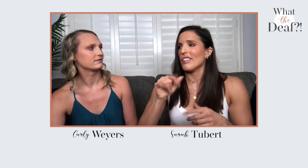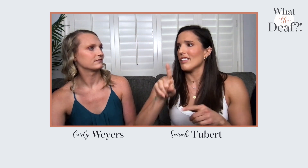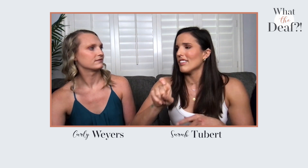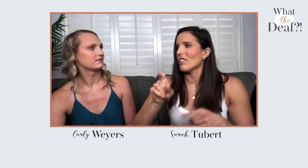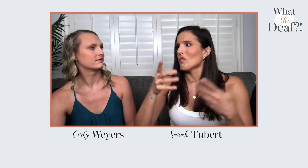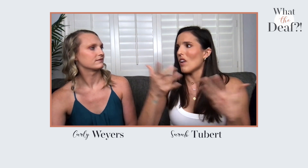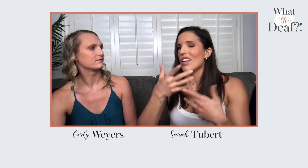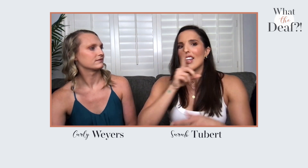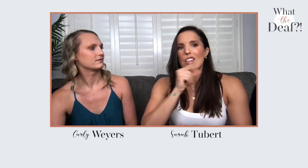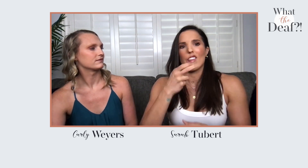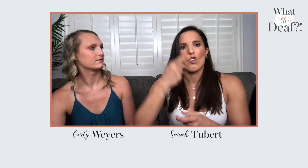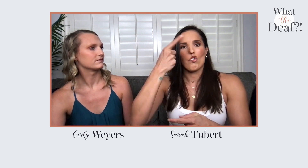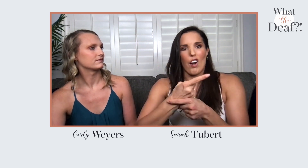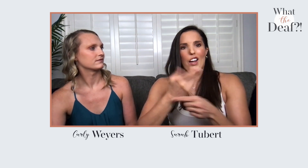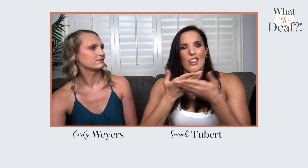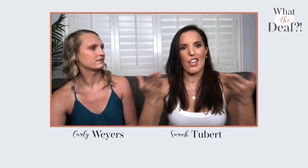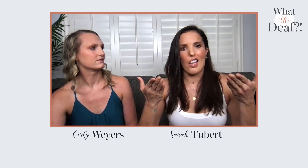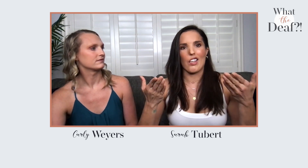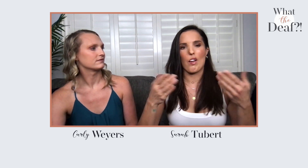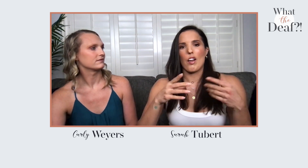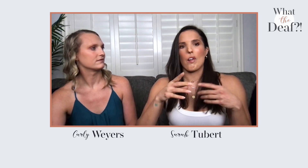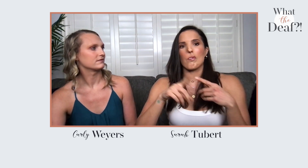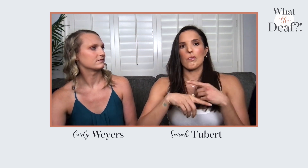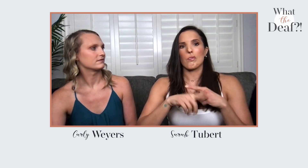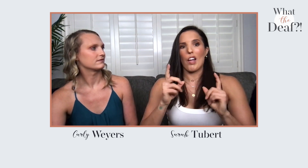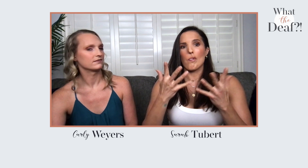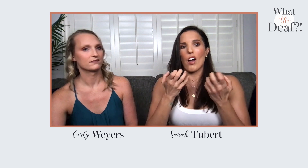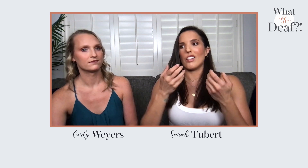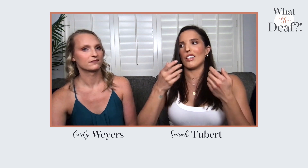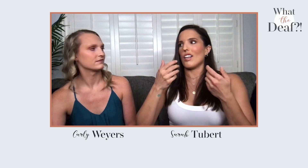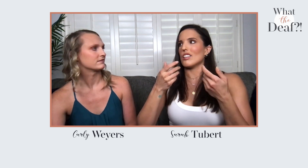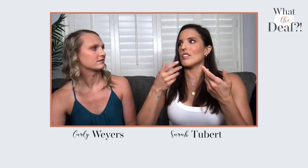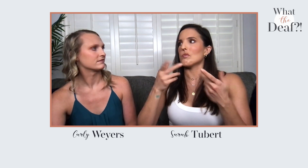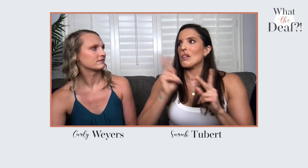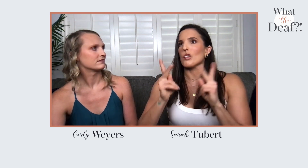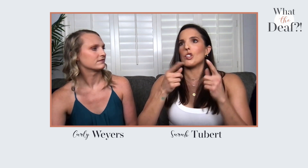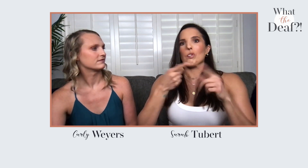I can start to figure out what is the right thing to do. But I know that I want people